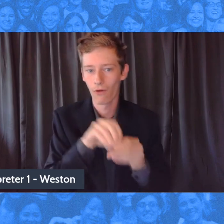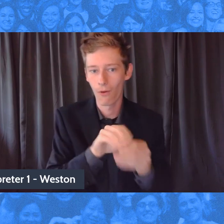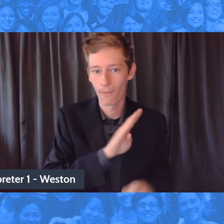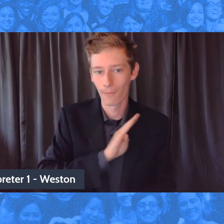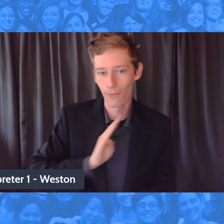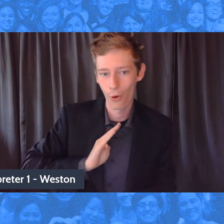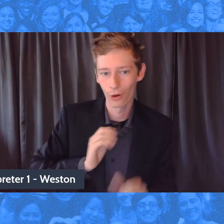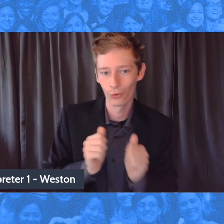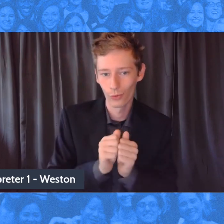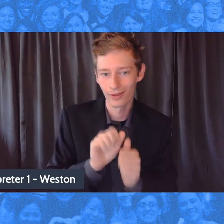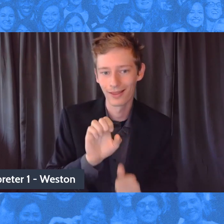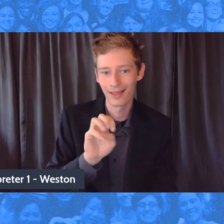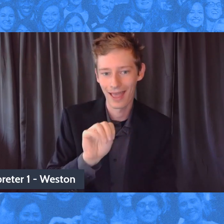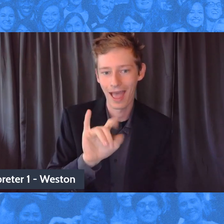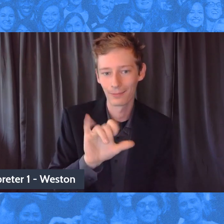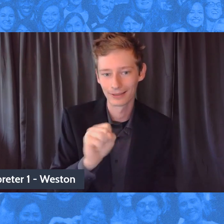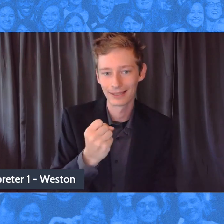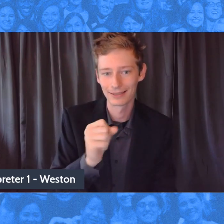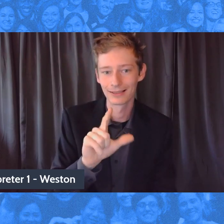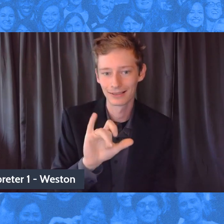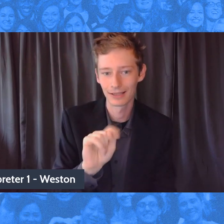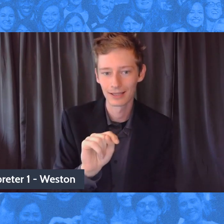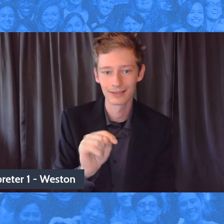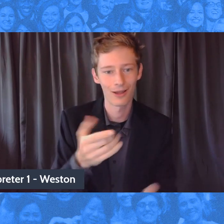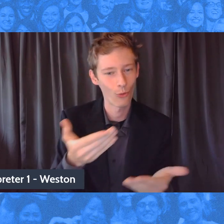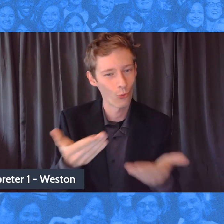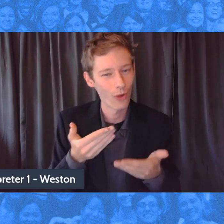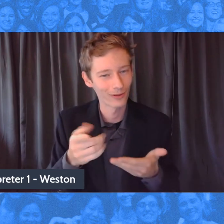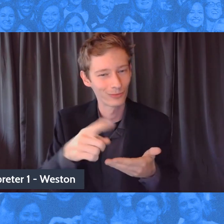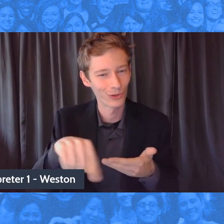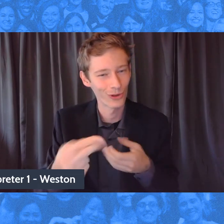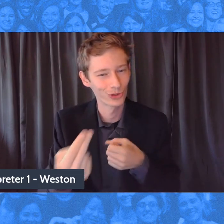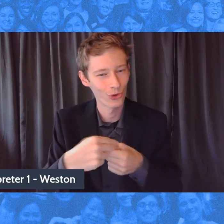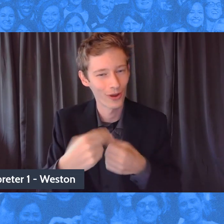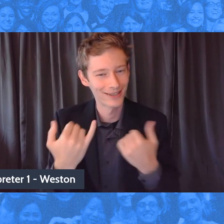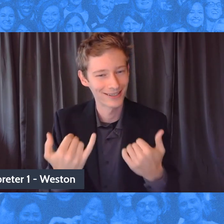and to welcome you here for this essential conversation.